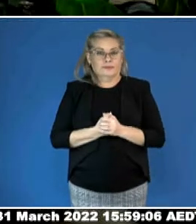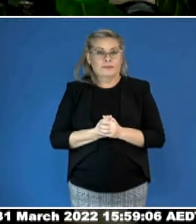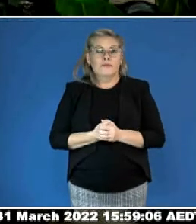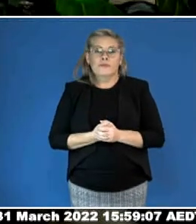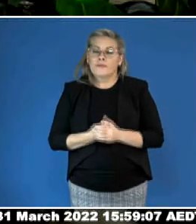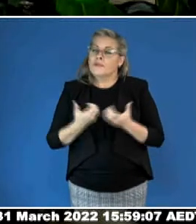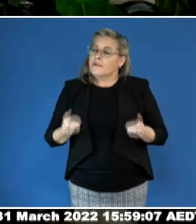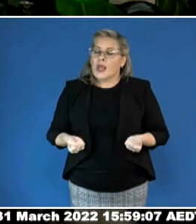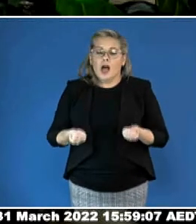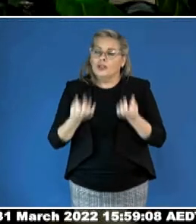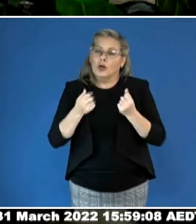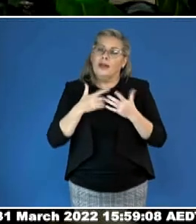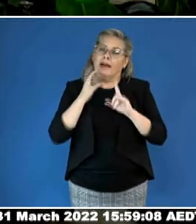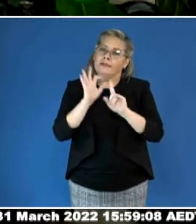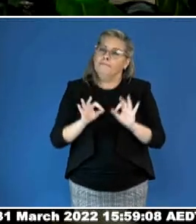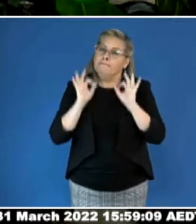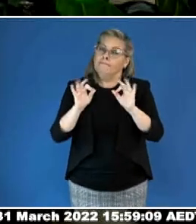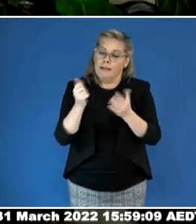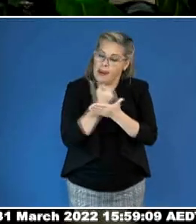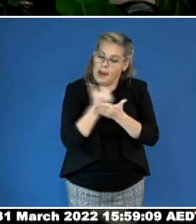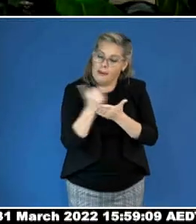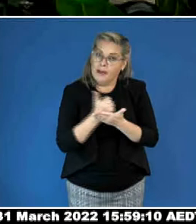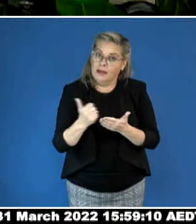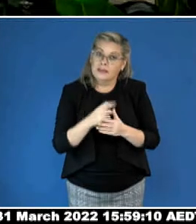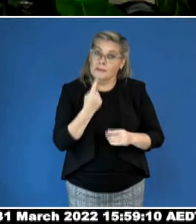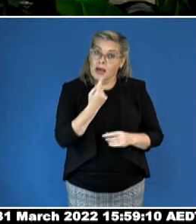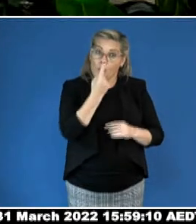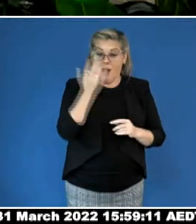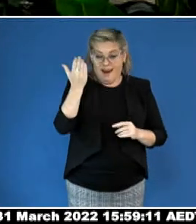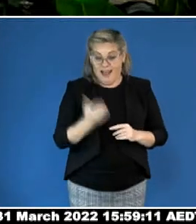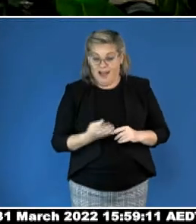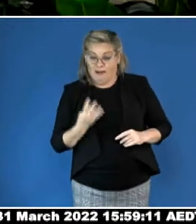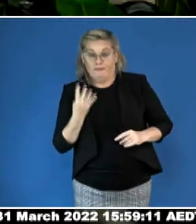four autism diagnoses in Australia is male to female.